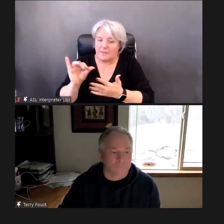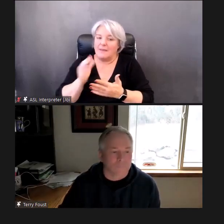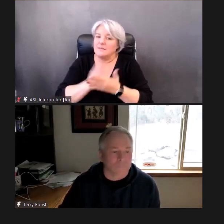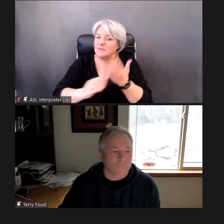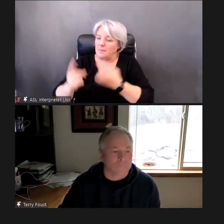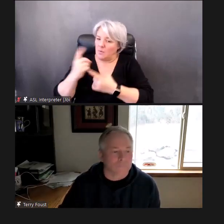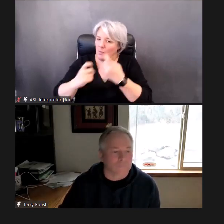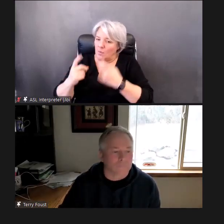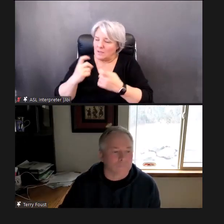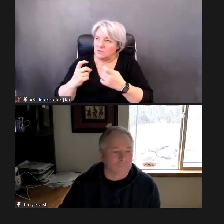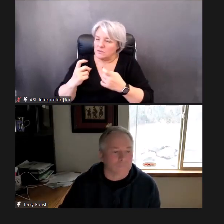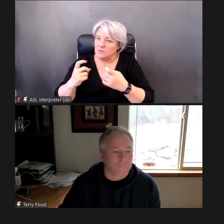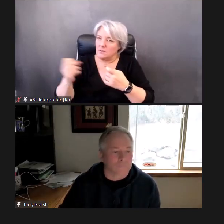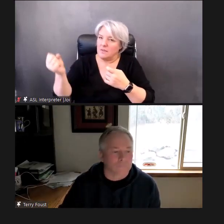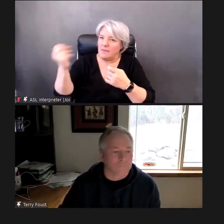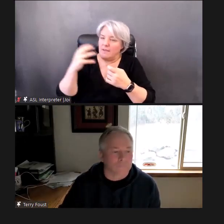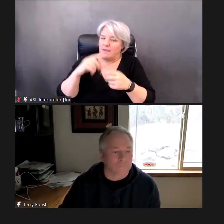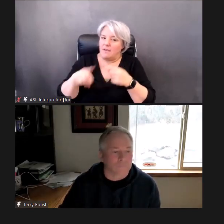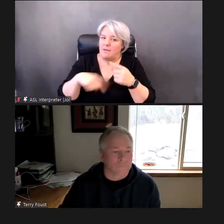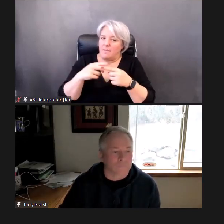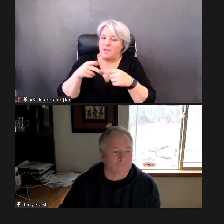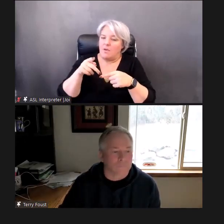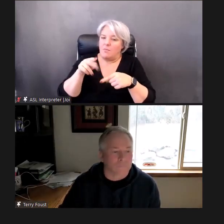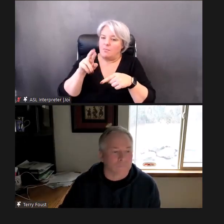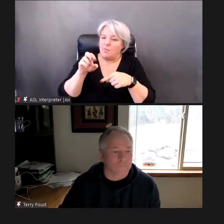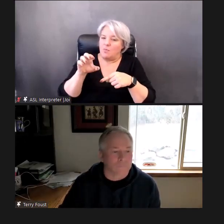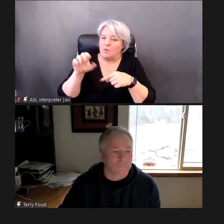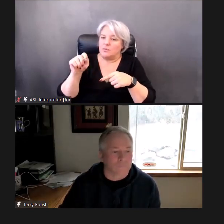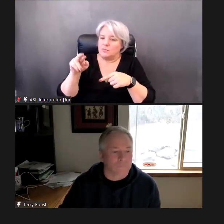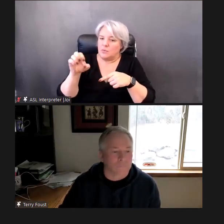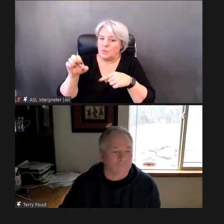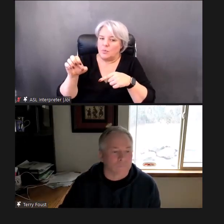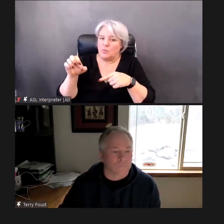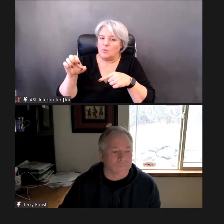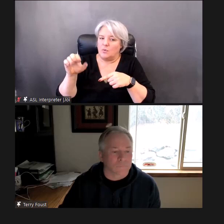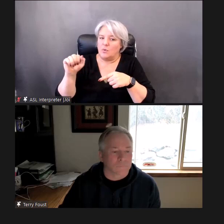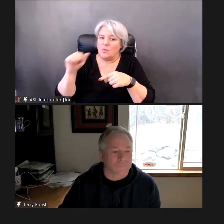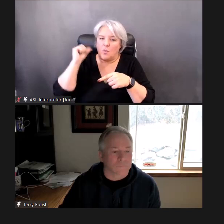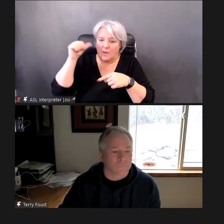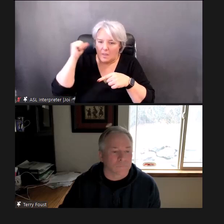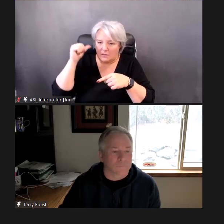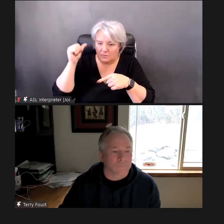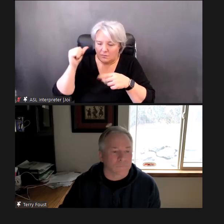were raised about Pur tone